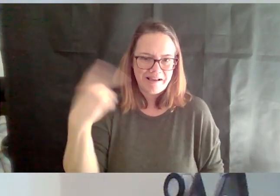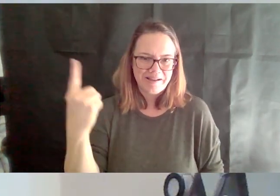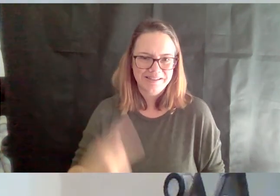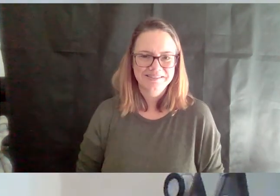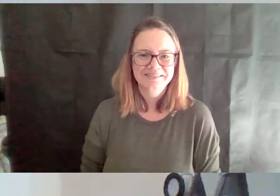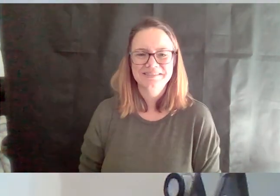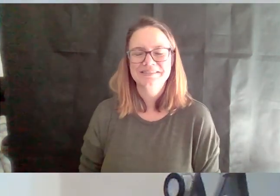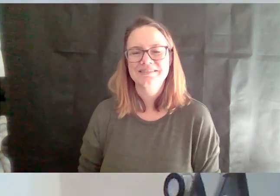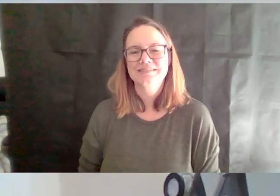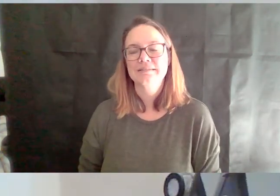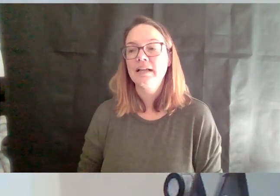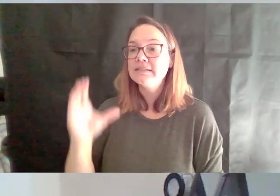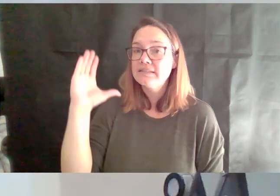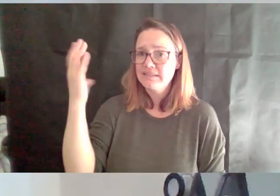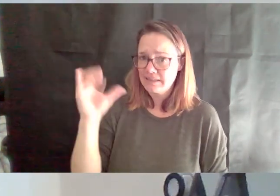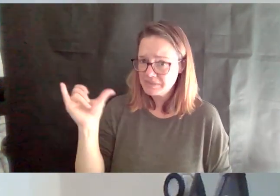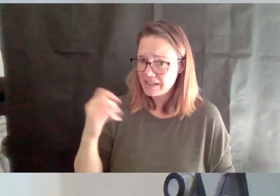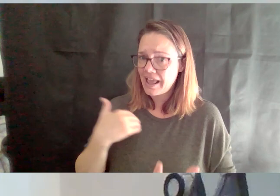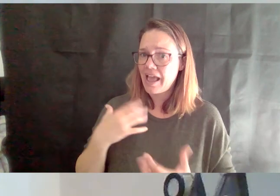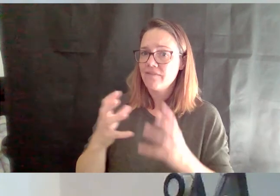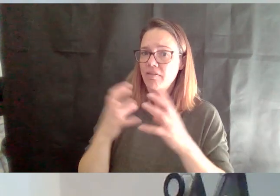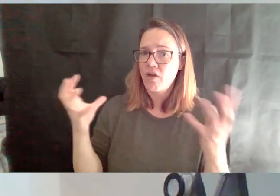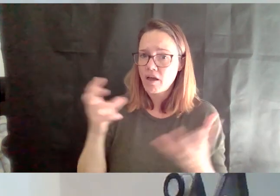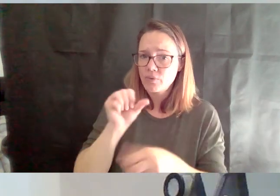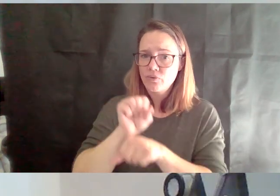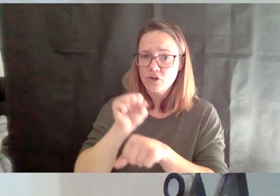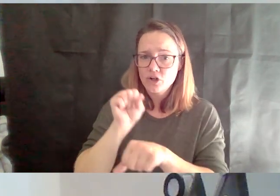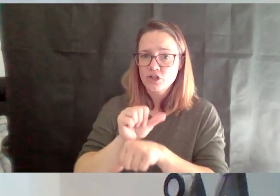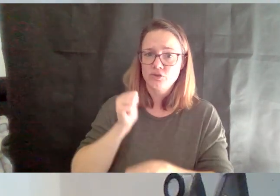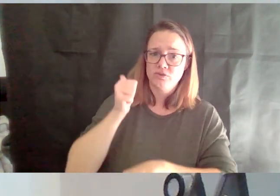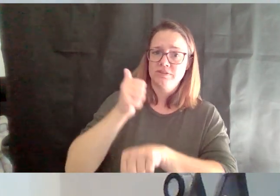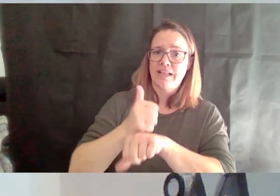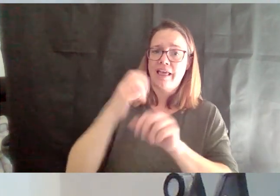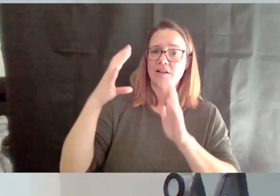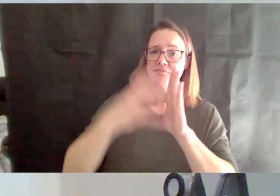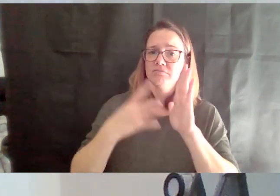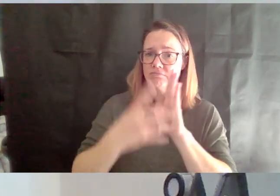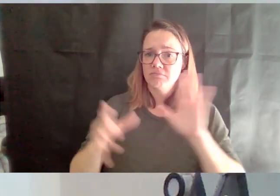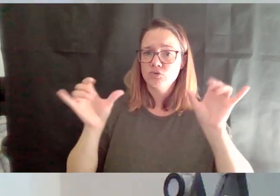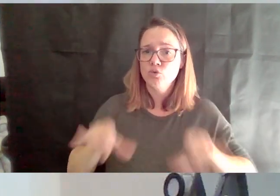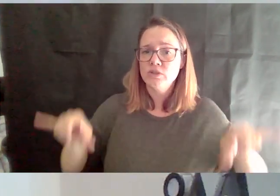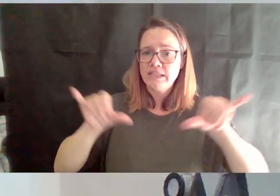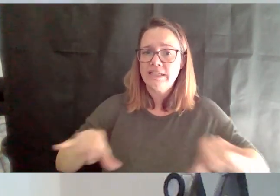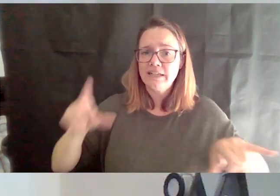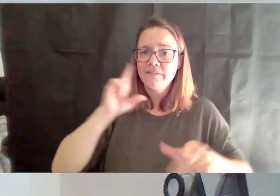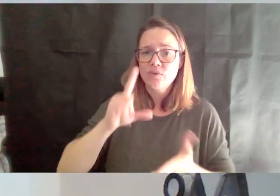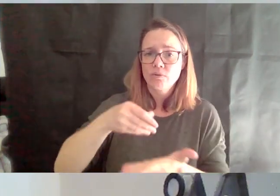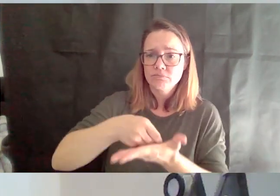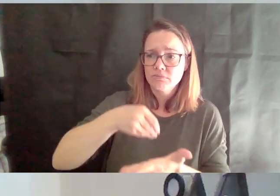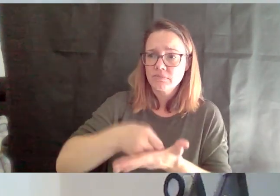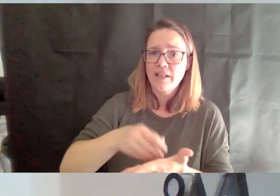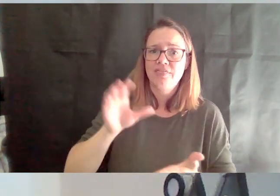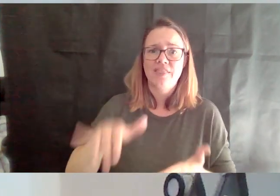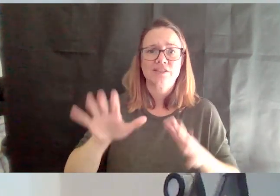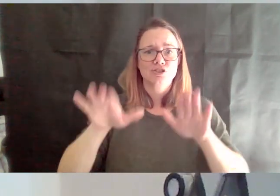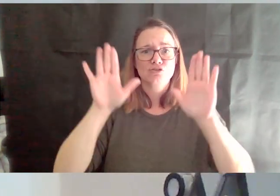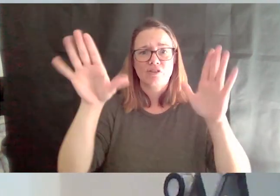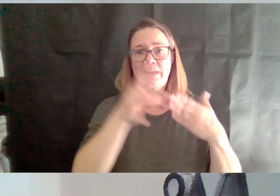So it sounds like there's a lot of work in establishing a financial routine and a budget through that transition, and that's a perfect segue into our next question, which